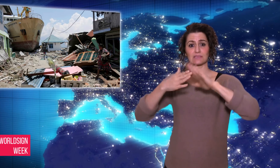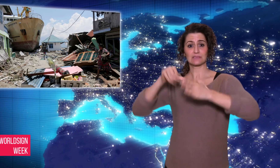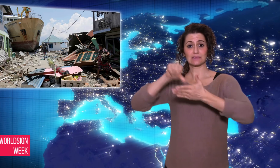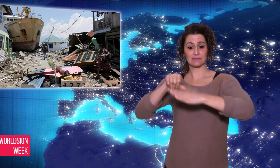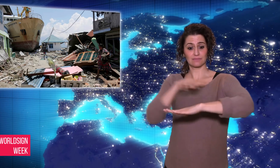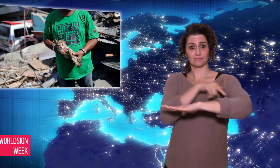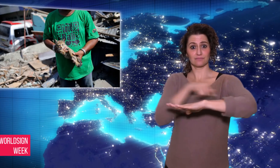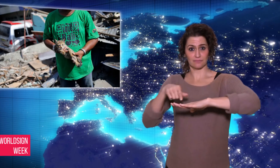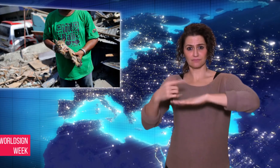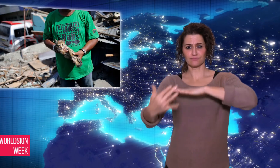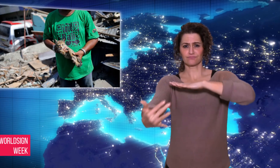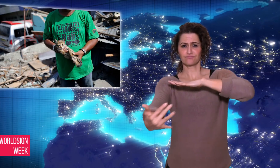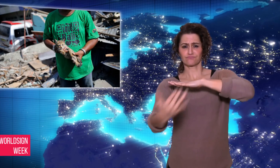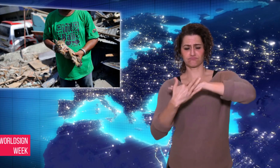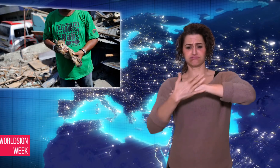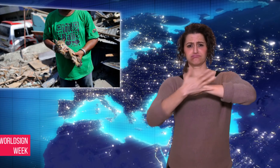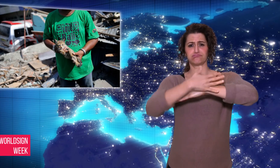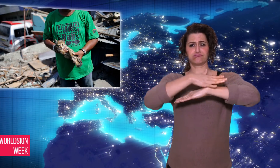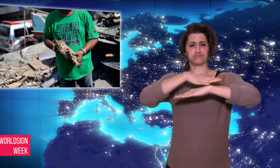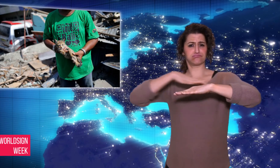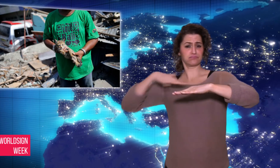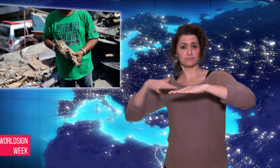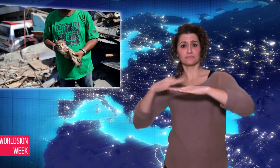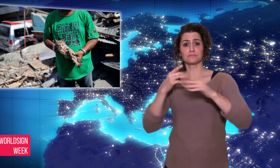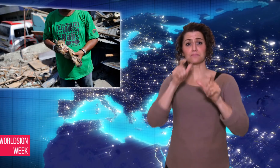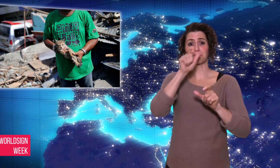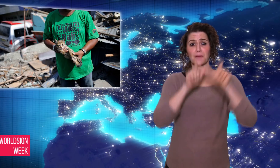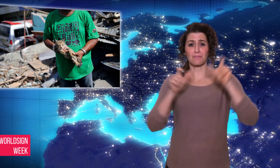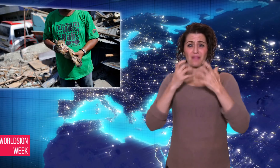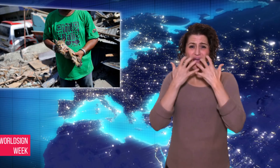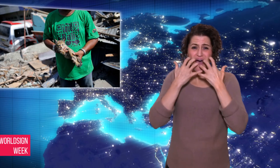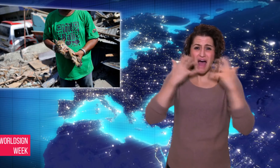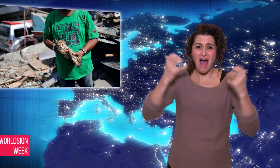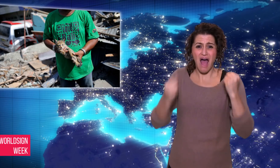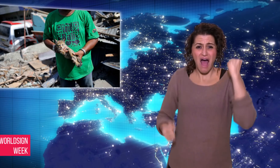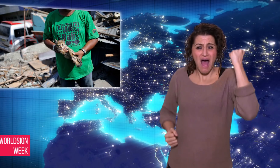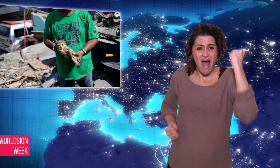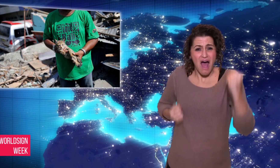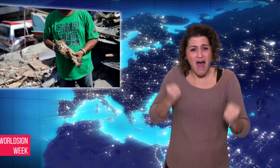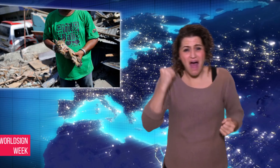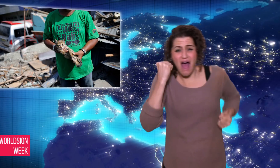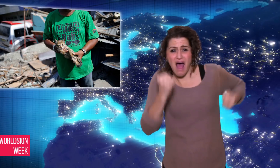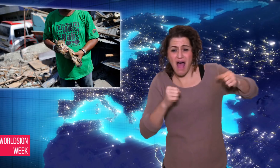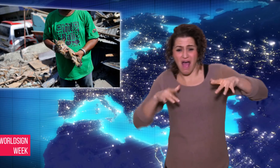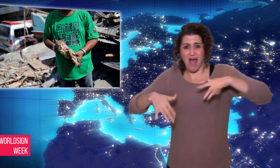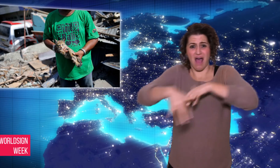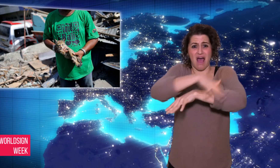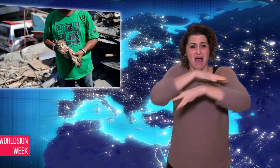screaming and running, and a